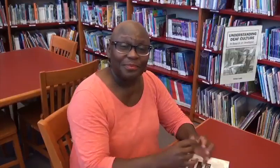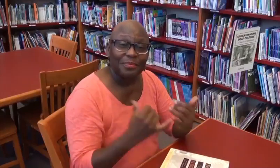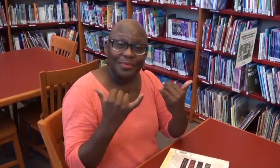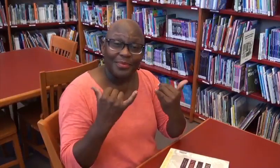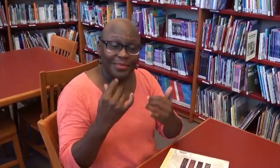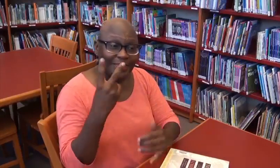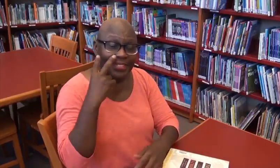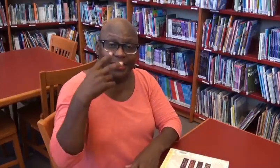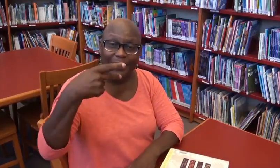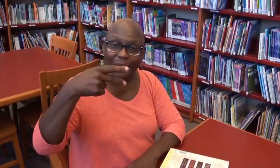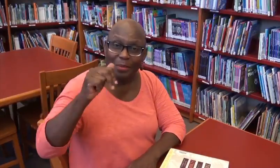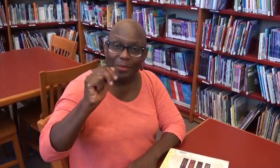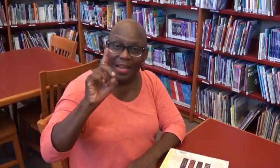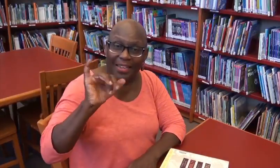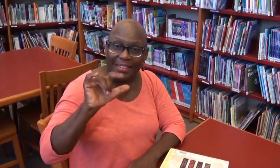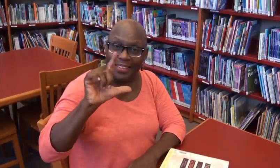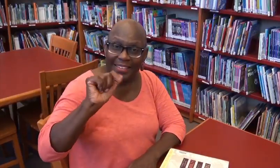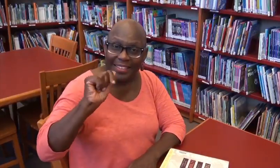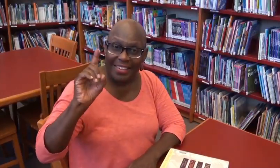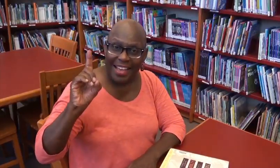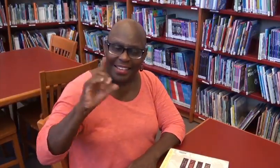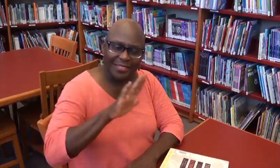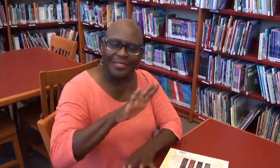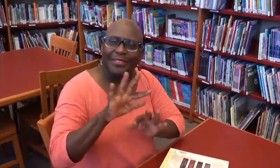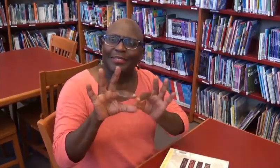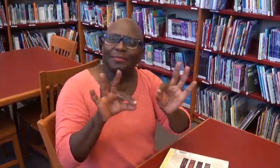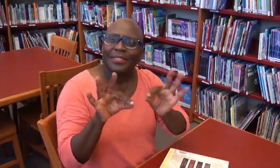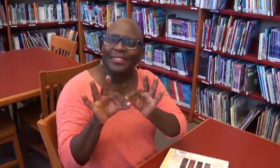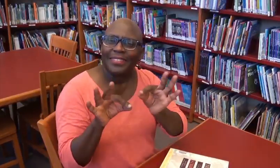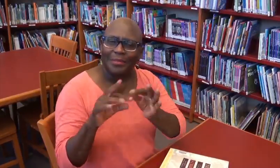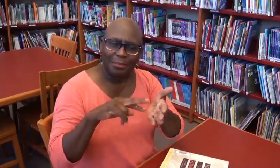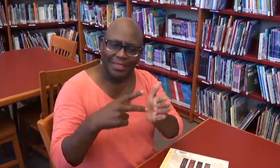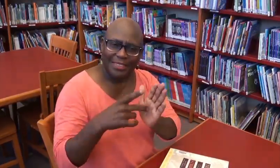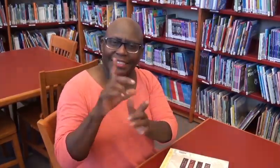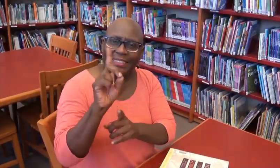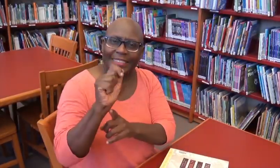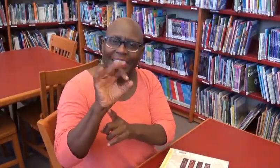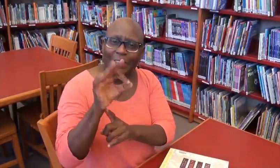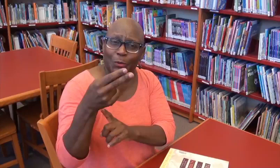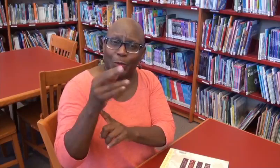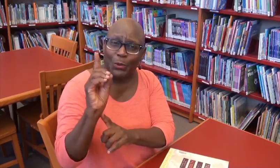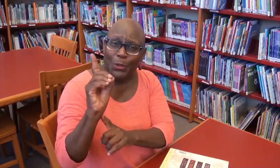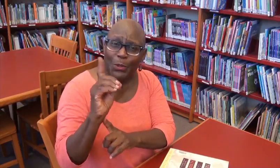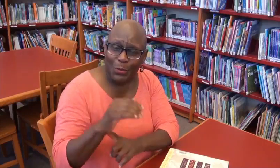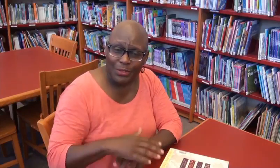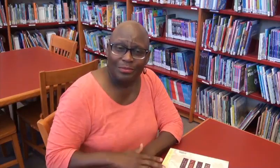Just as Paddy Ladd explains